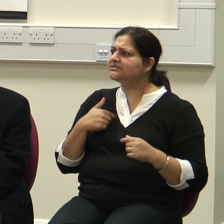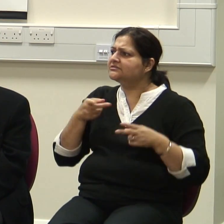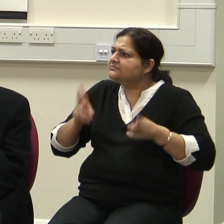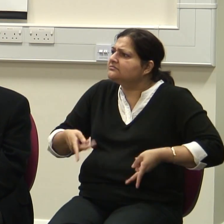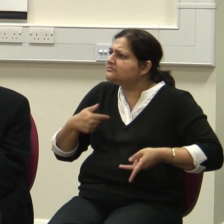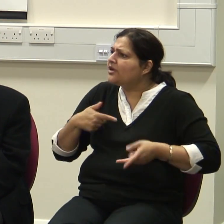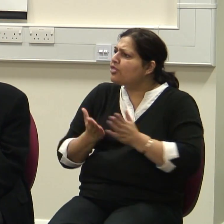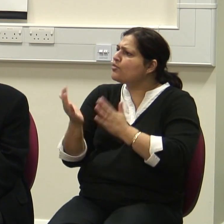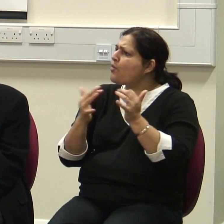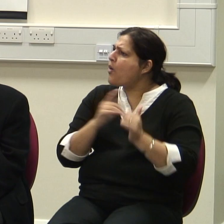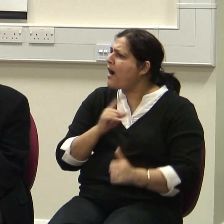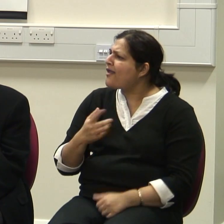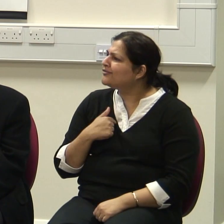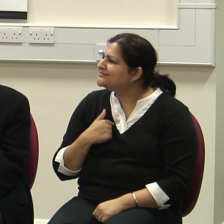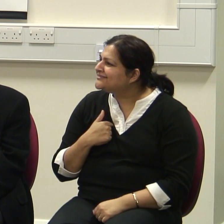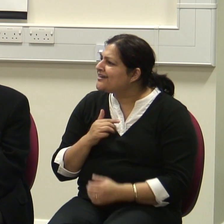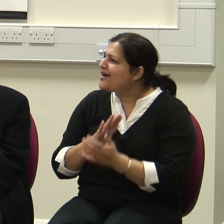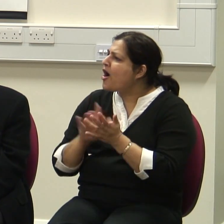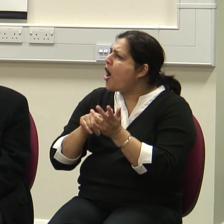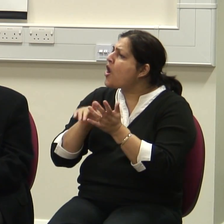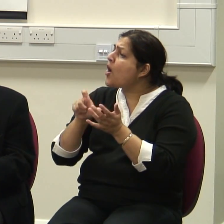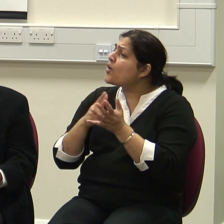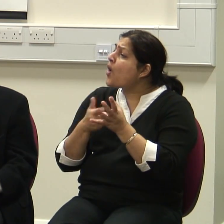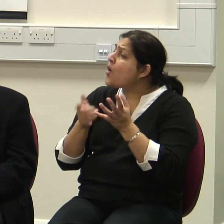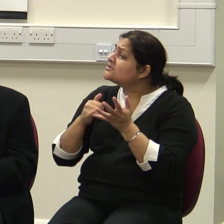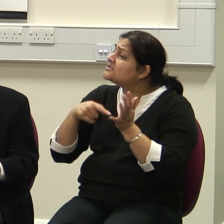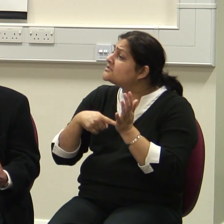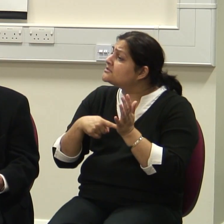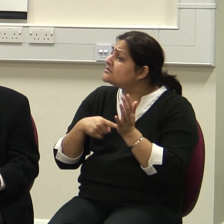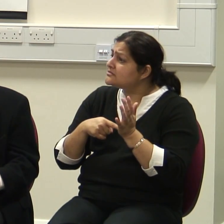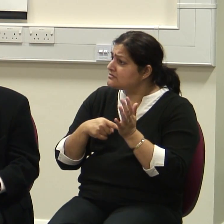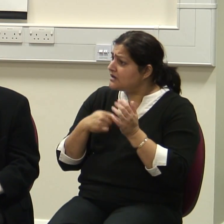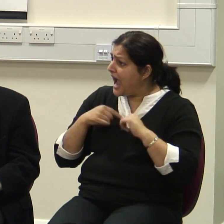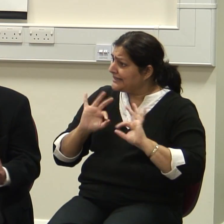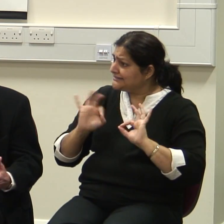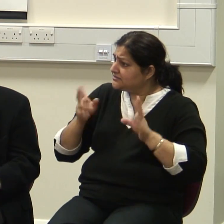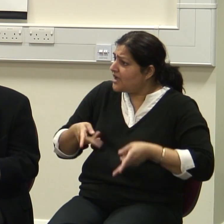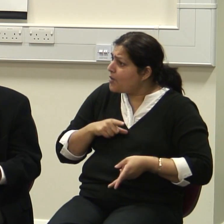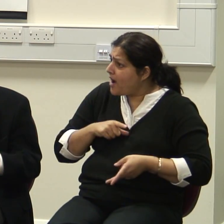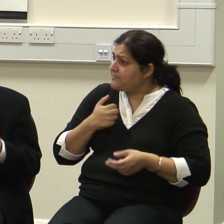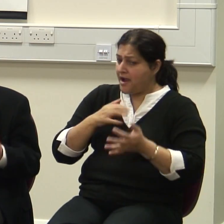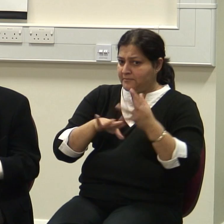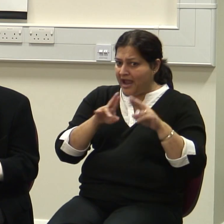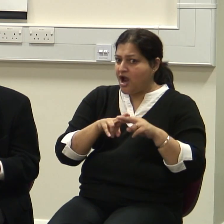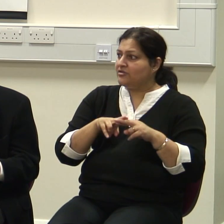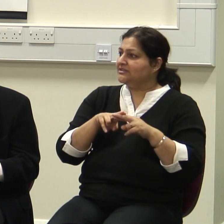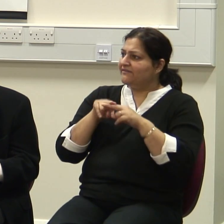war? During the holocaust? My parents, my family, my brother, we are better informed